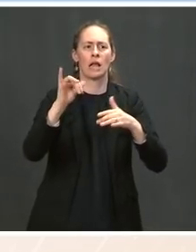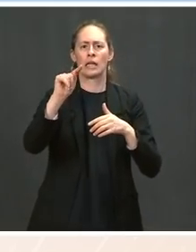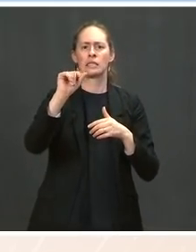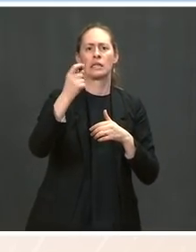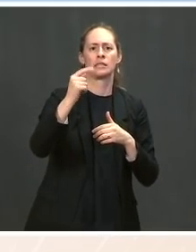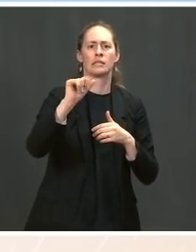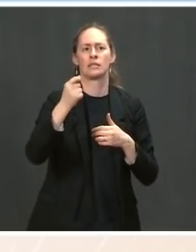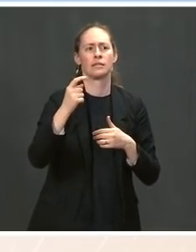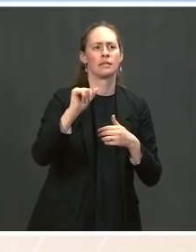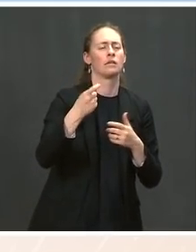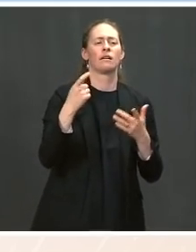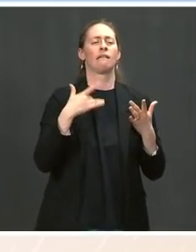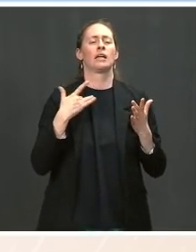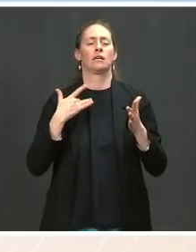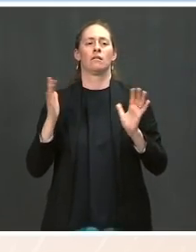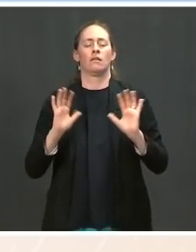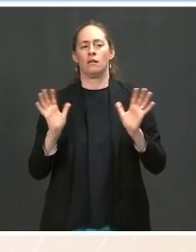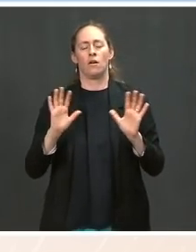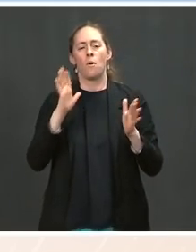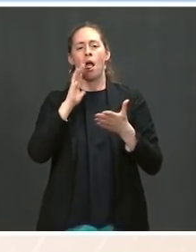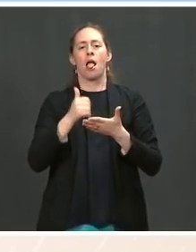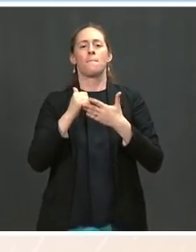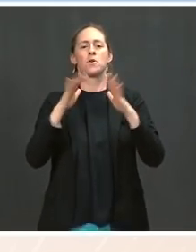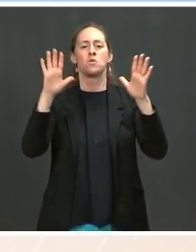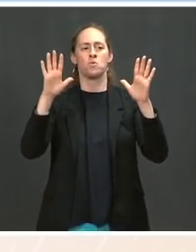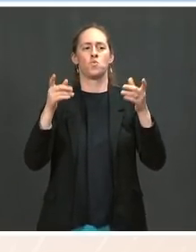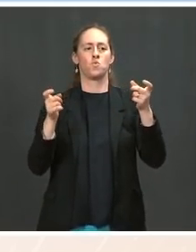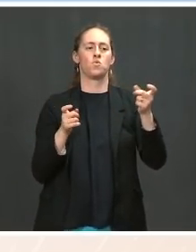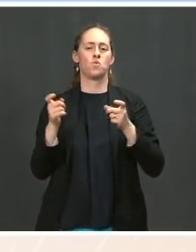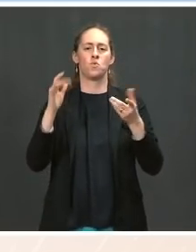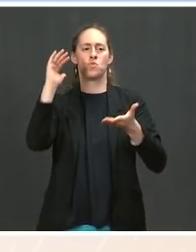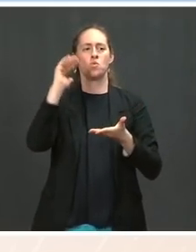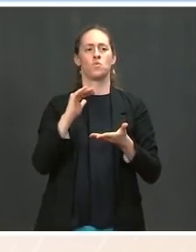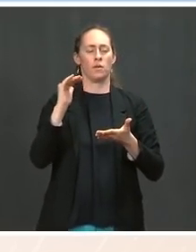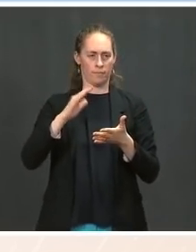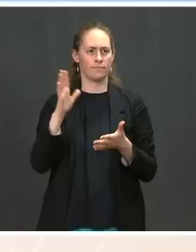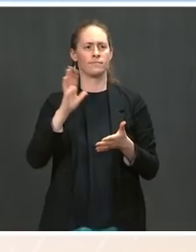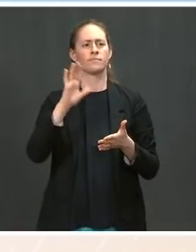But in terms of a discussion about alternate rates, I would certainly send you to them